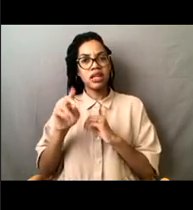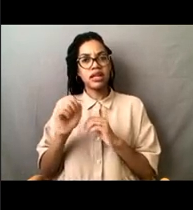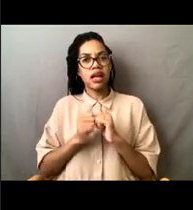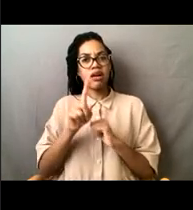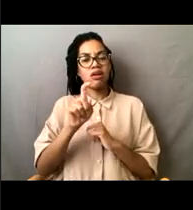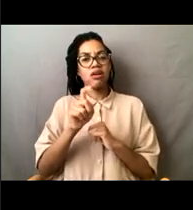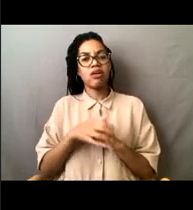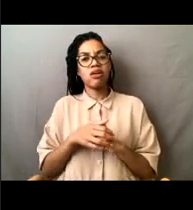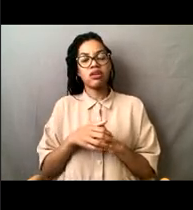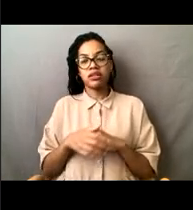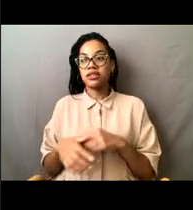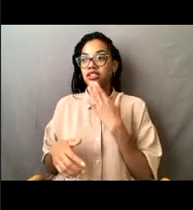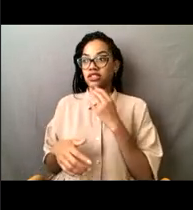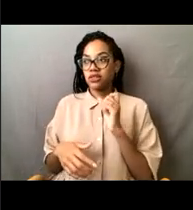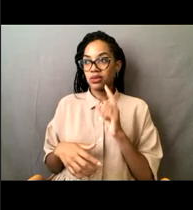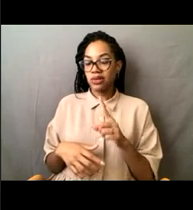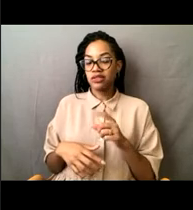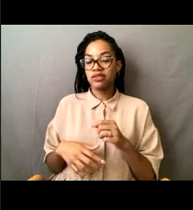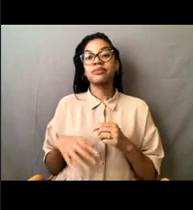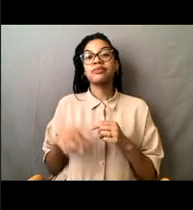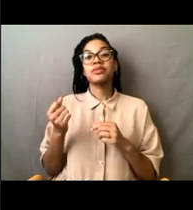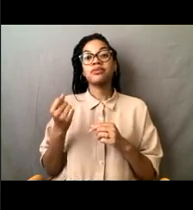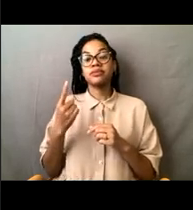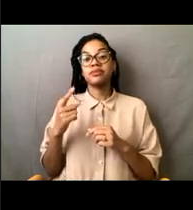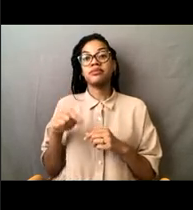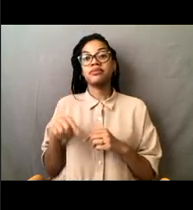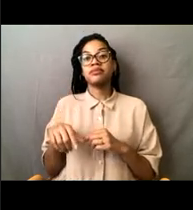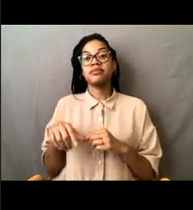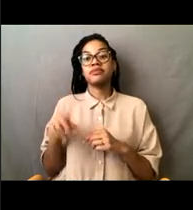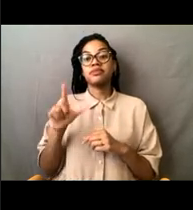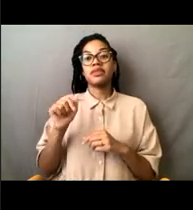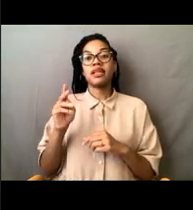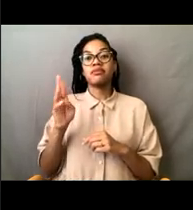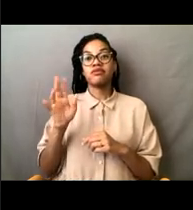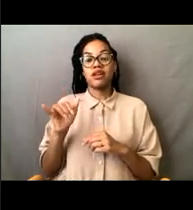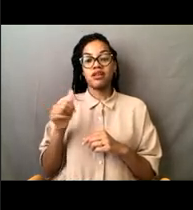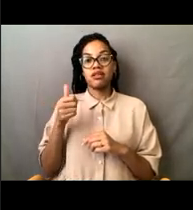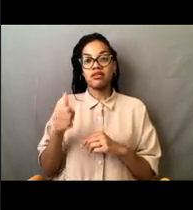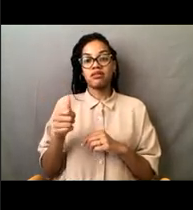That is a great question. So sea lamprey are considered non-native invasive,